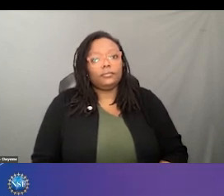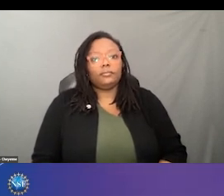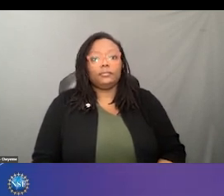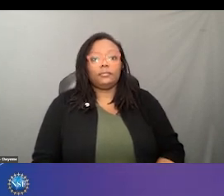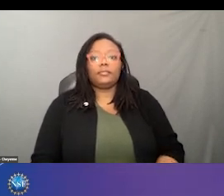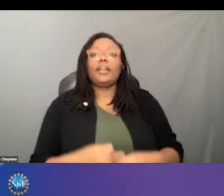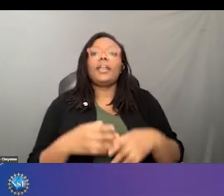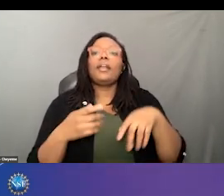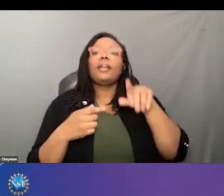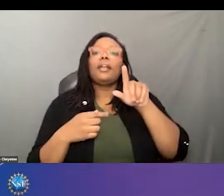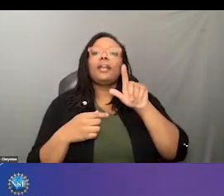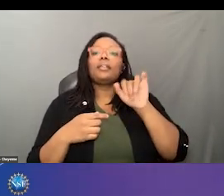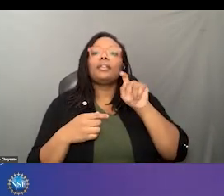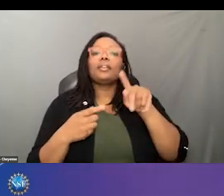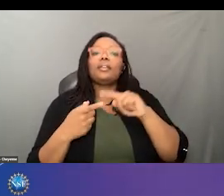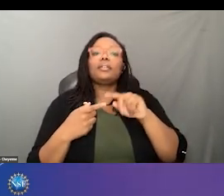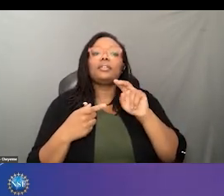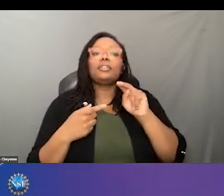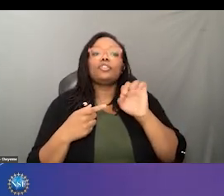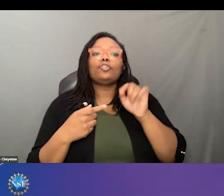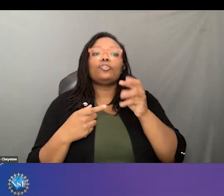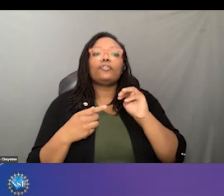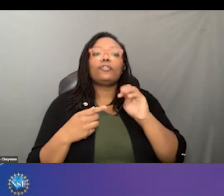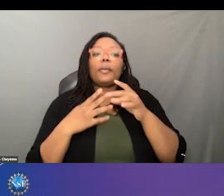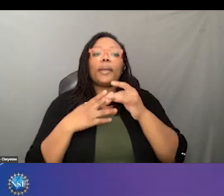Here is the links to the Uniform Guidance, the FAR, and the PAPPG.